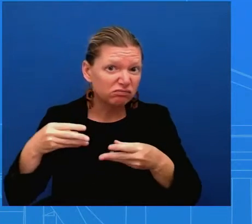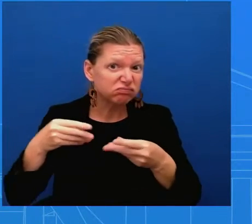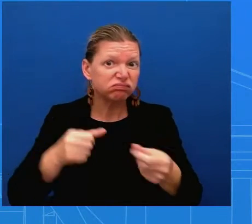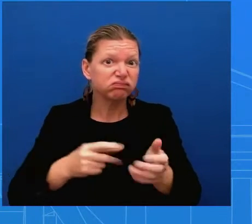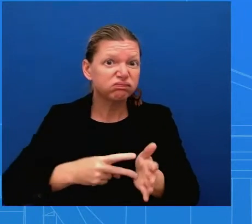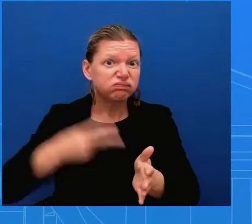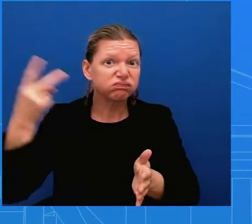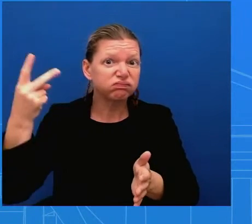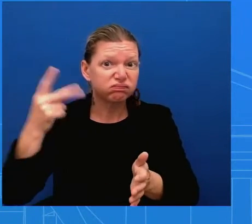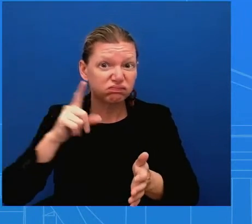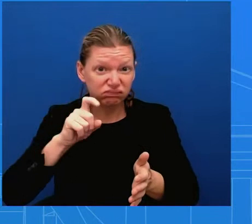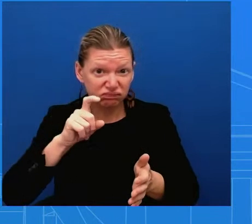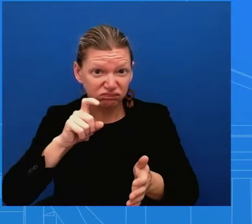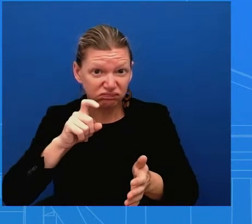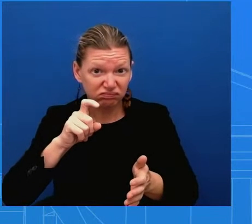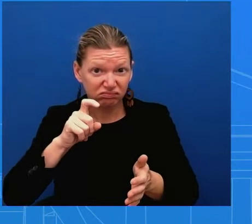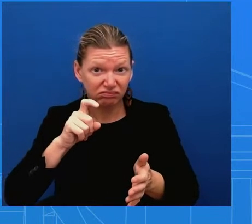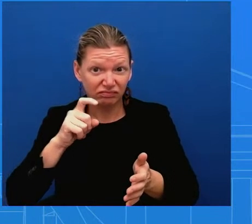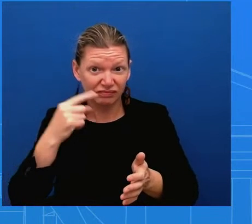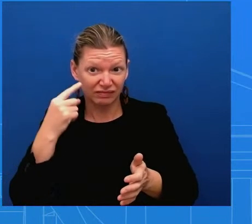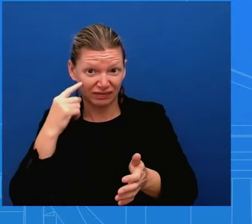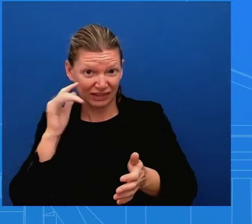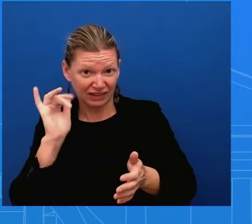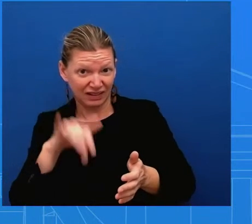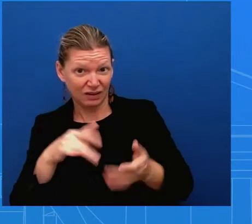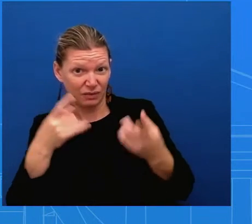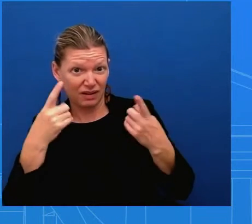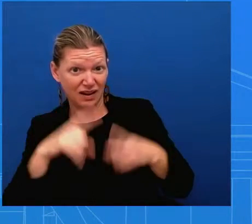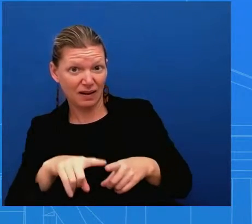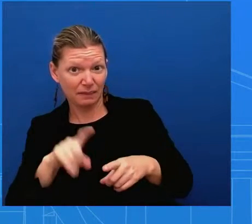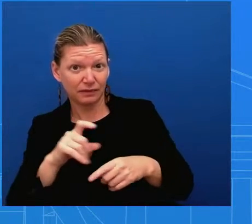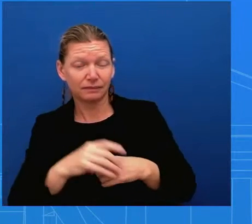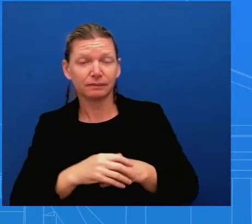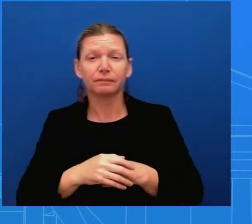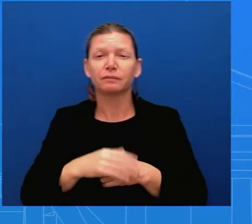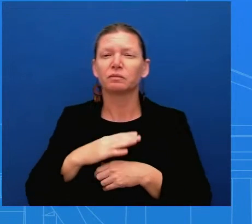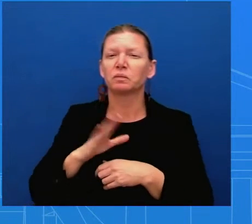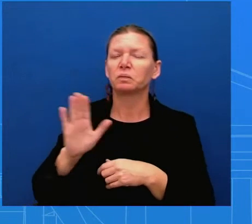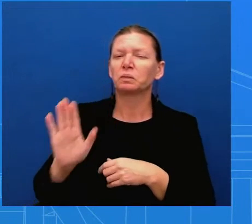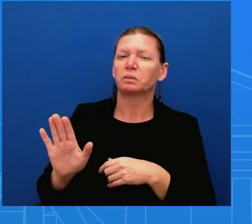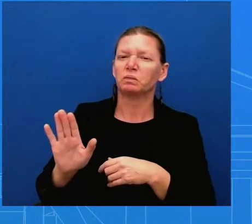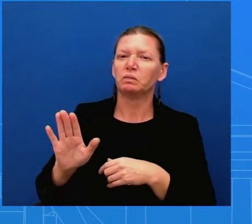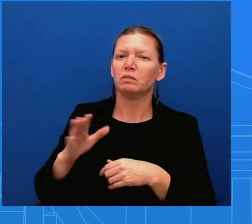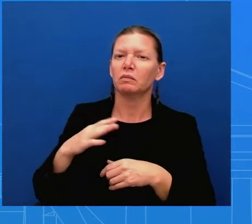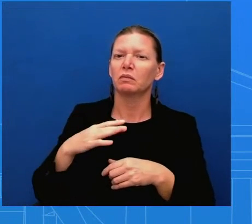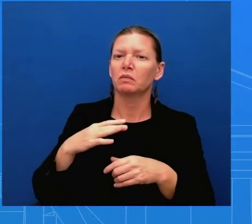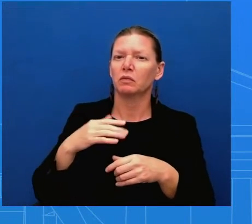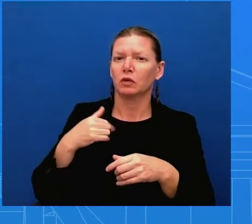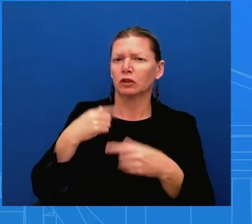that we certainly agree with, and I'll quote him: "The wealthy are definitely undertaxed relative to the general population,"